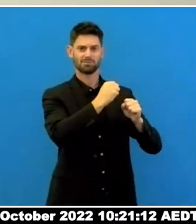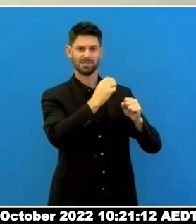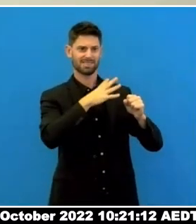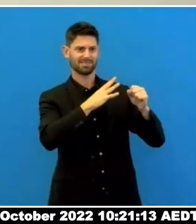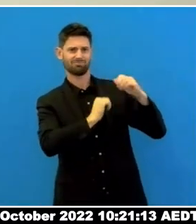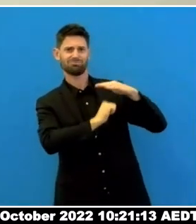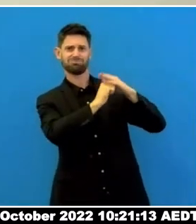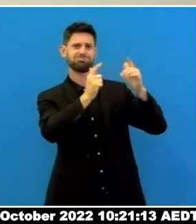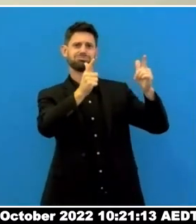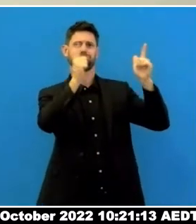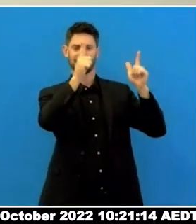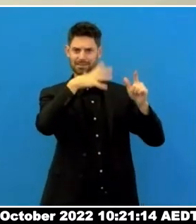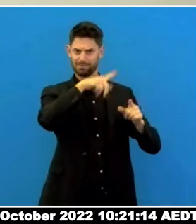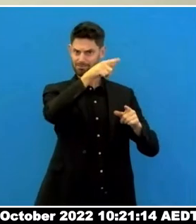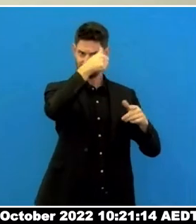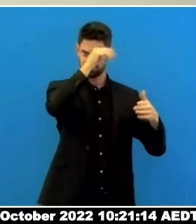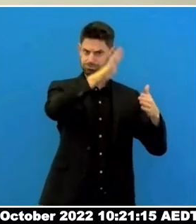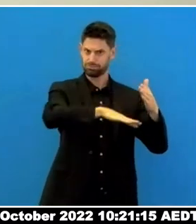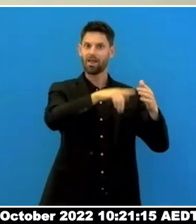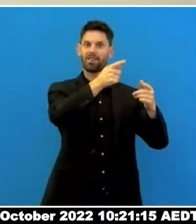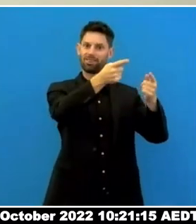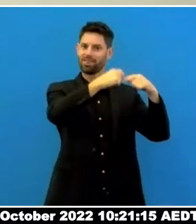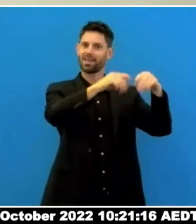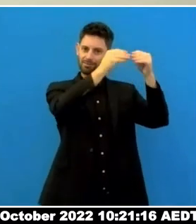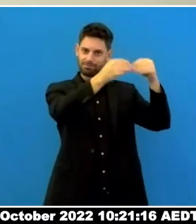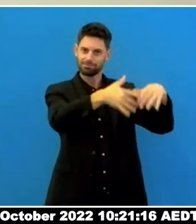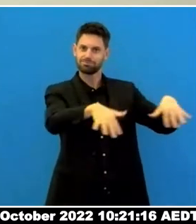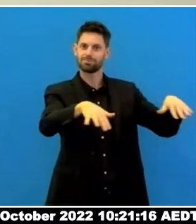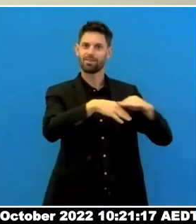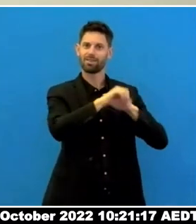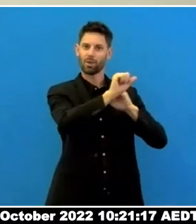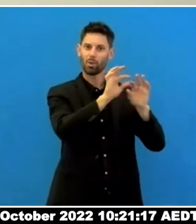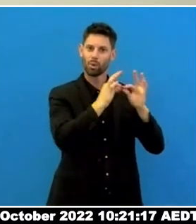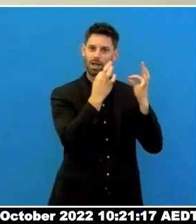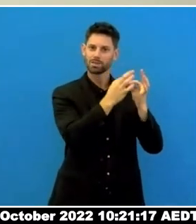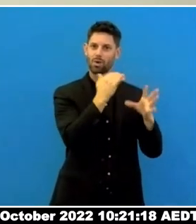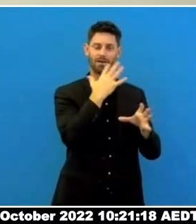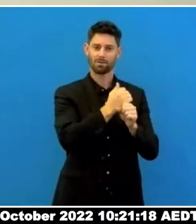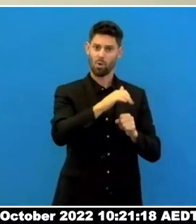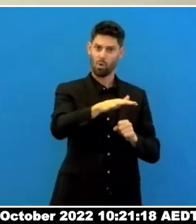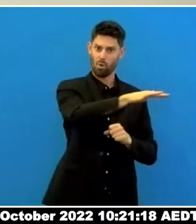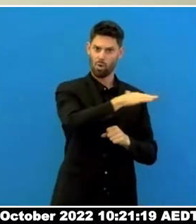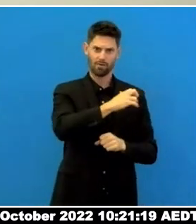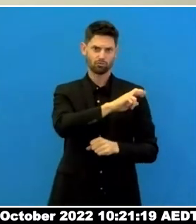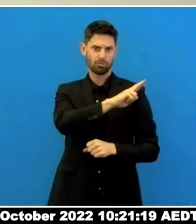Employees and workplace executives must be accountable and to be able to show leadership to the above requirements